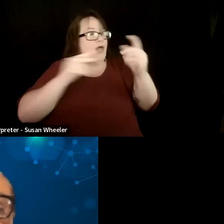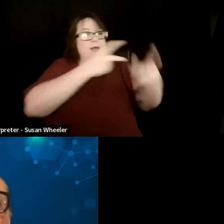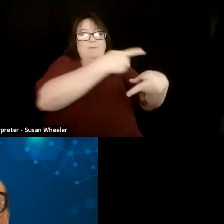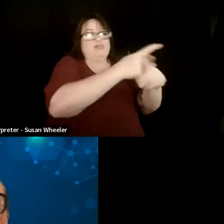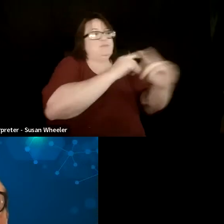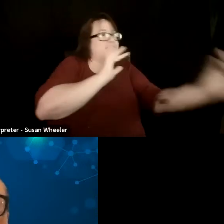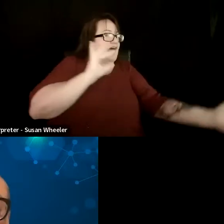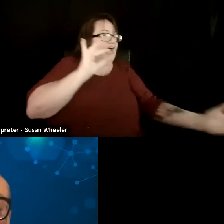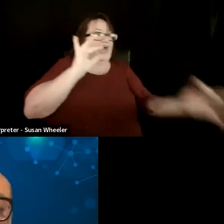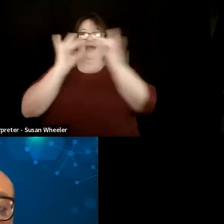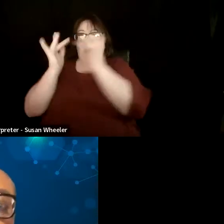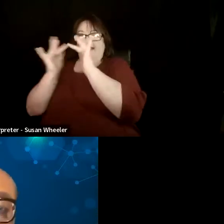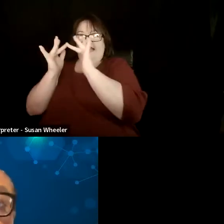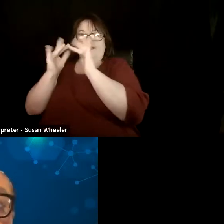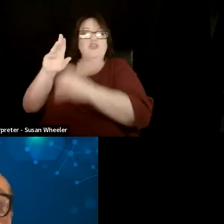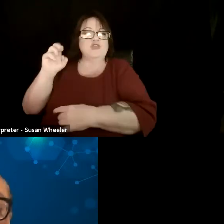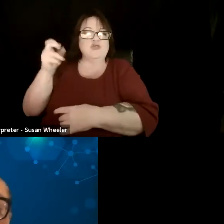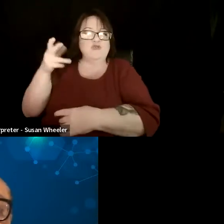to have that conversation as well.